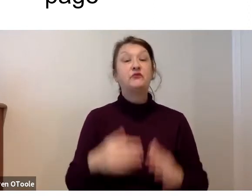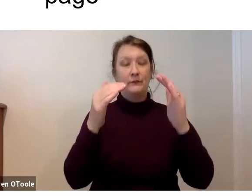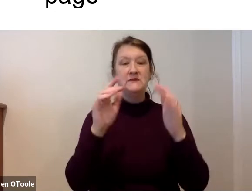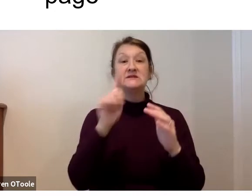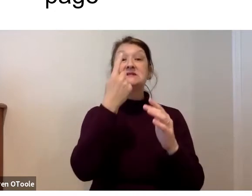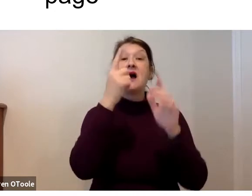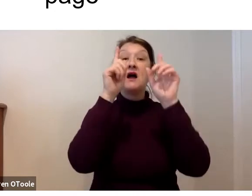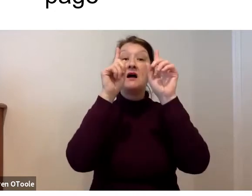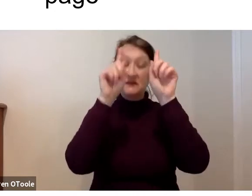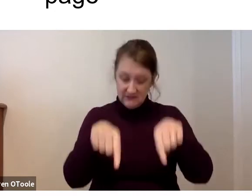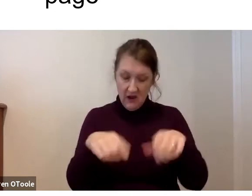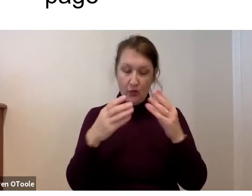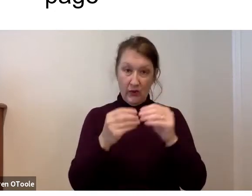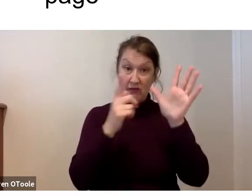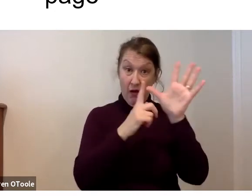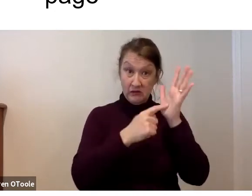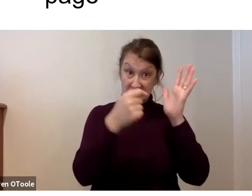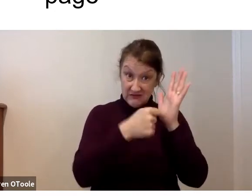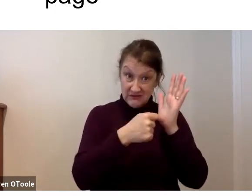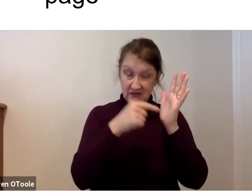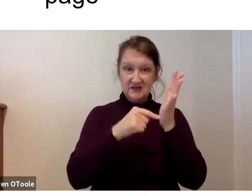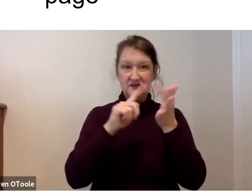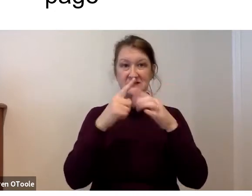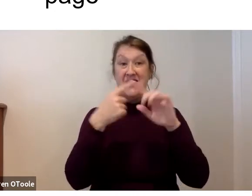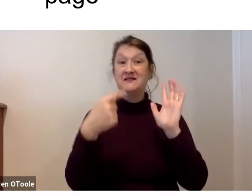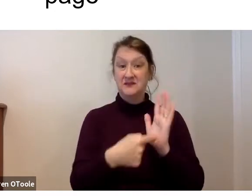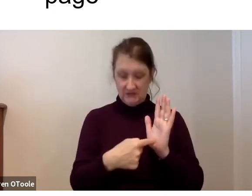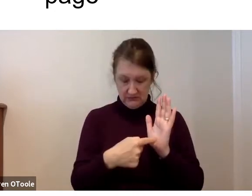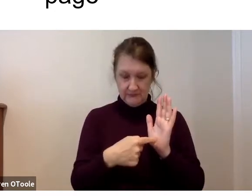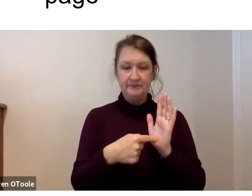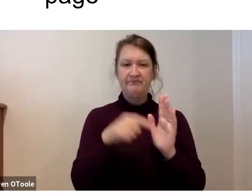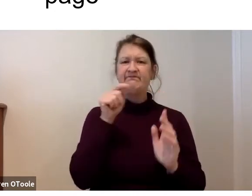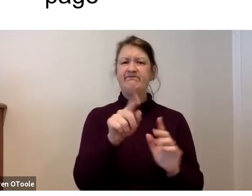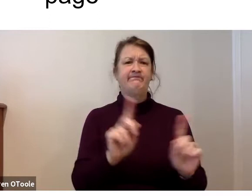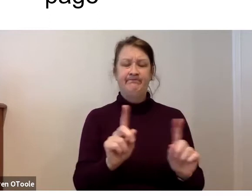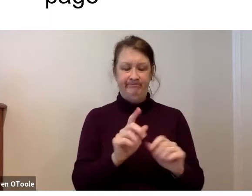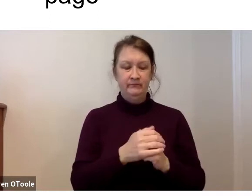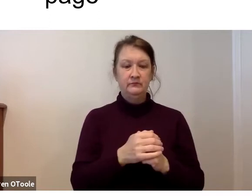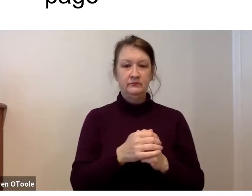text is basically alternative text.